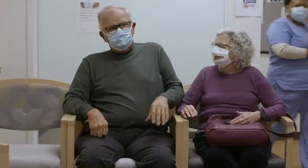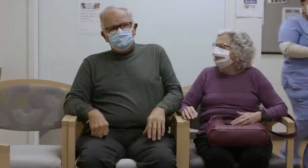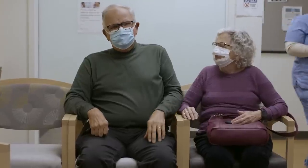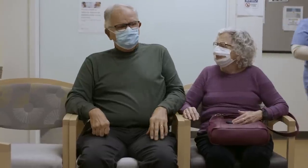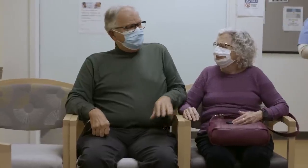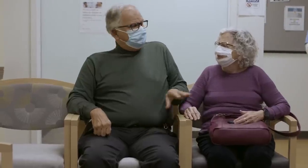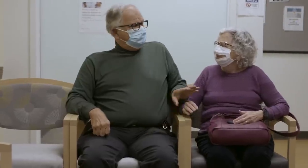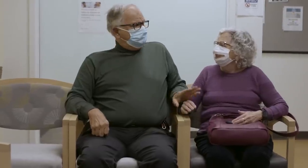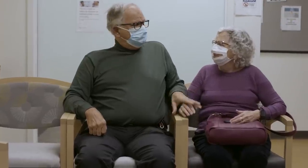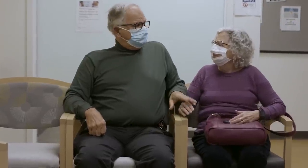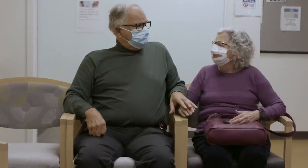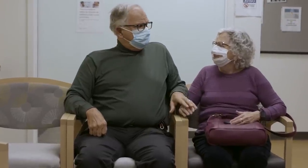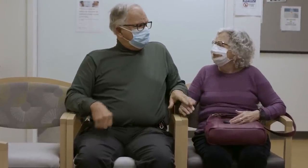Ruby?